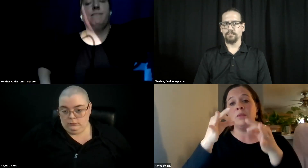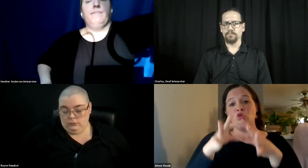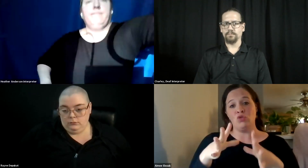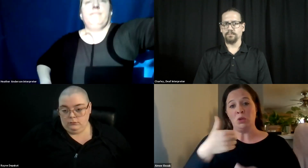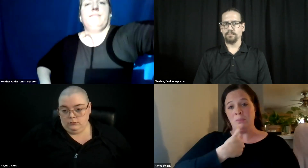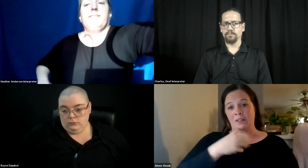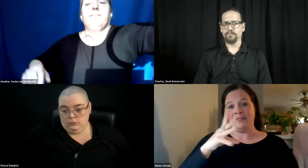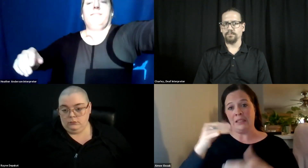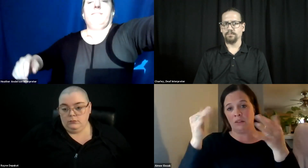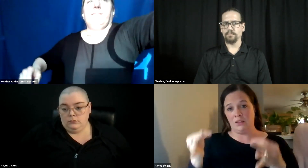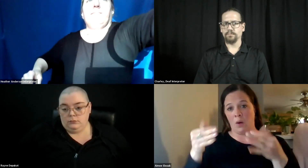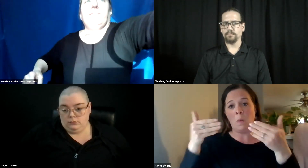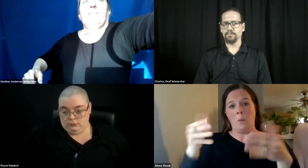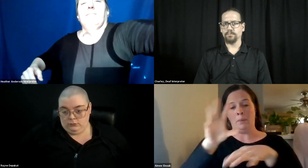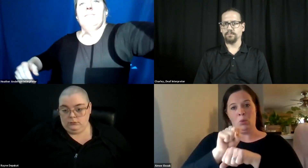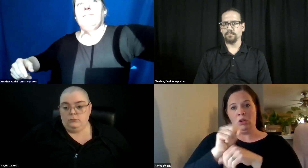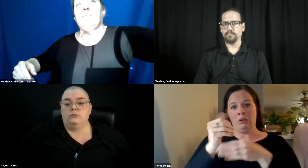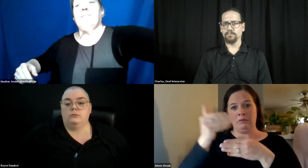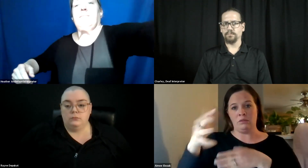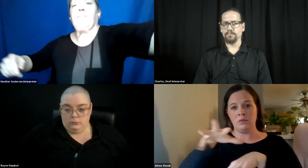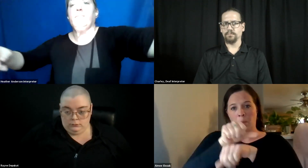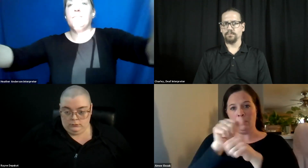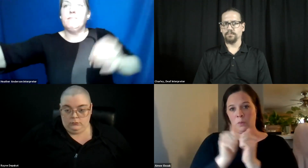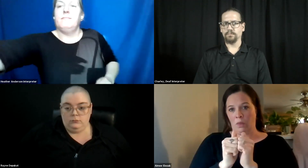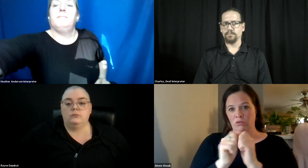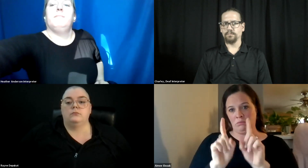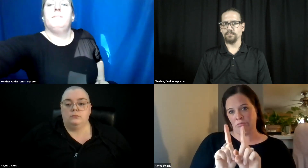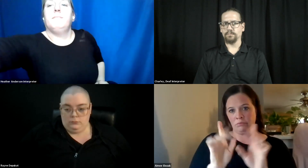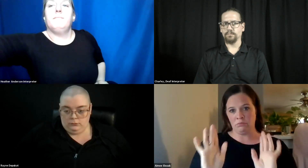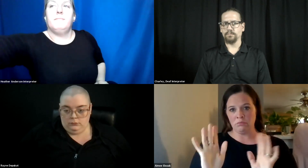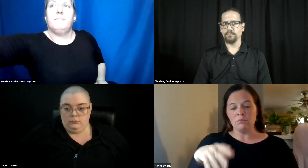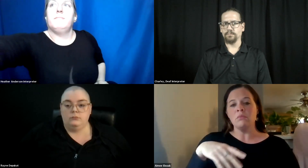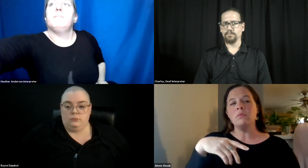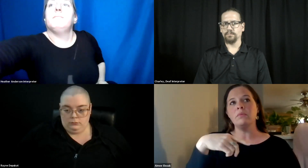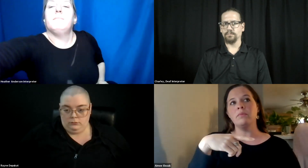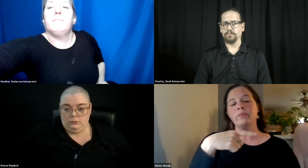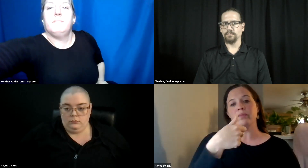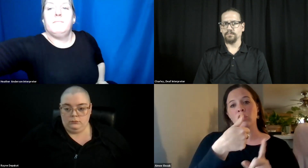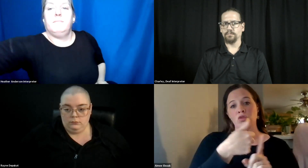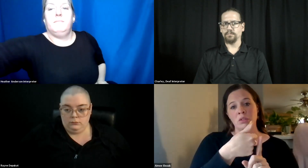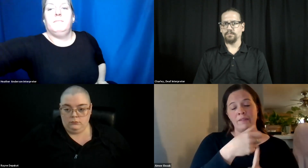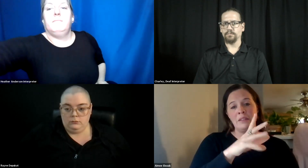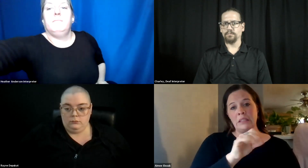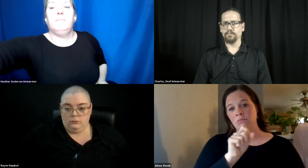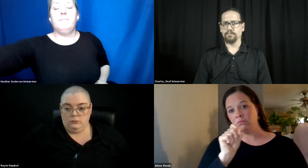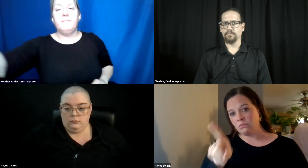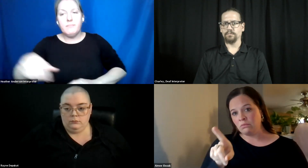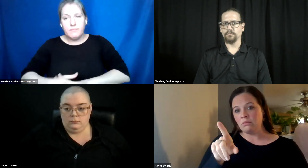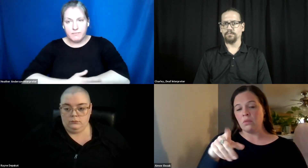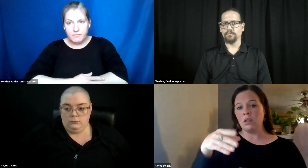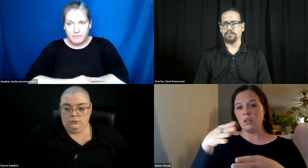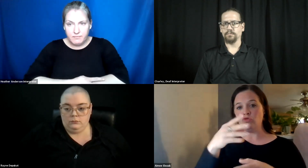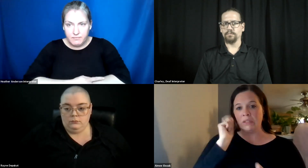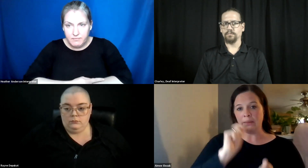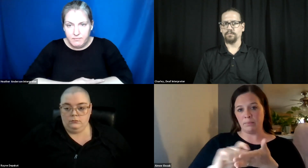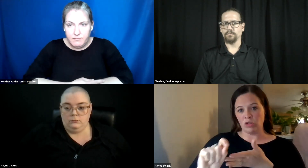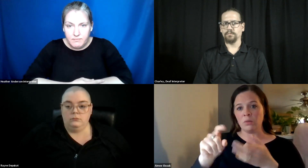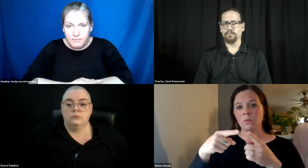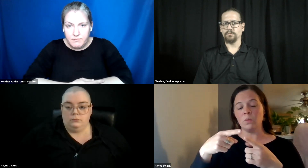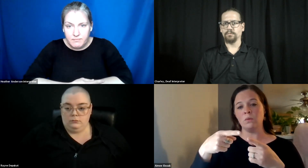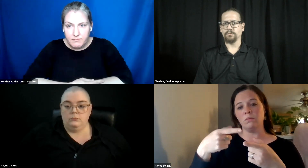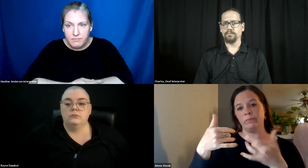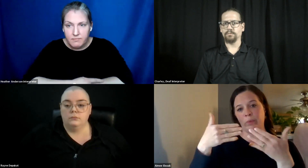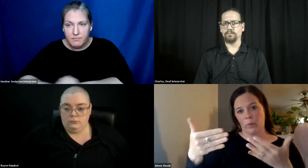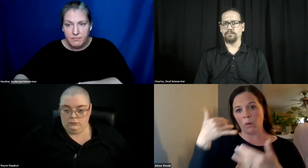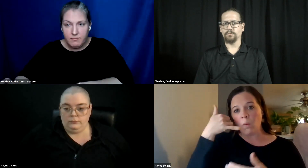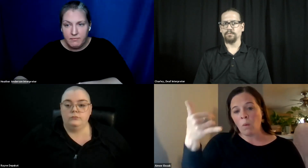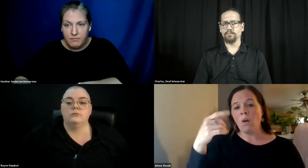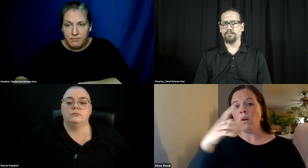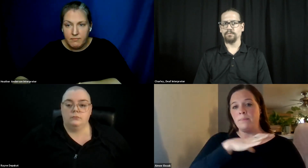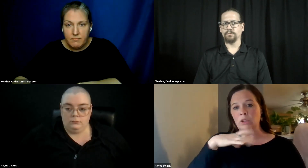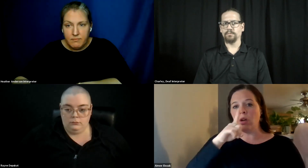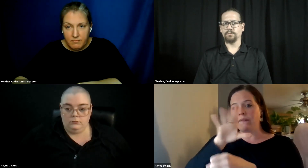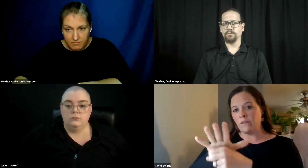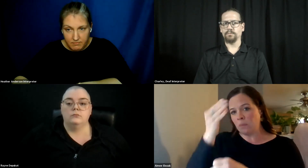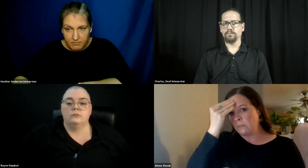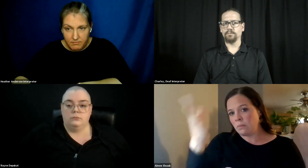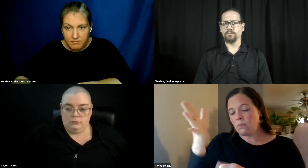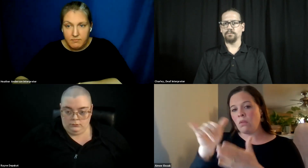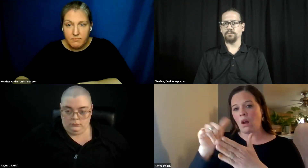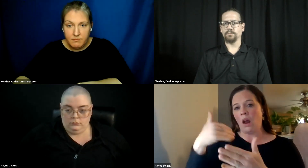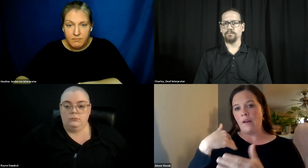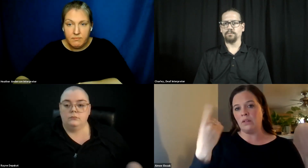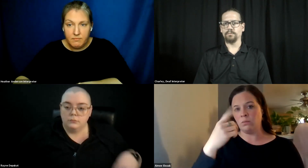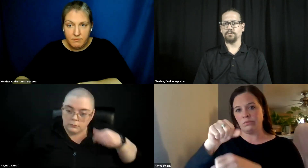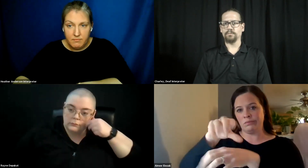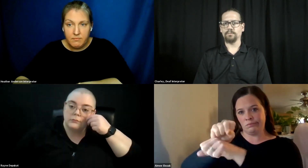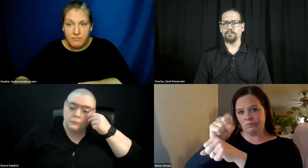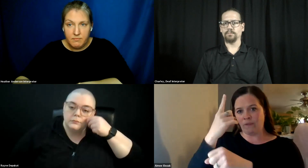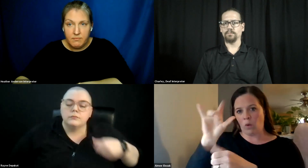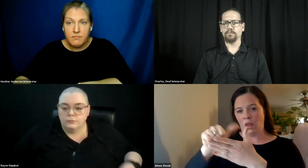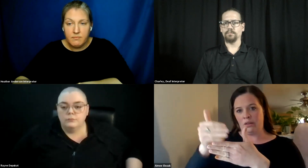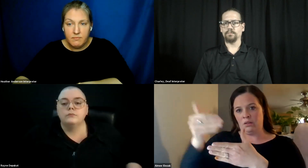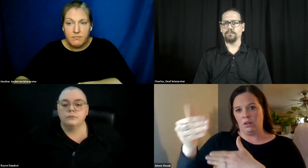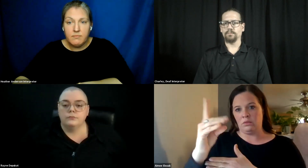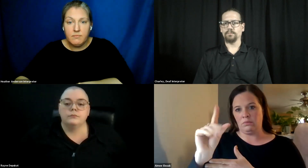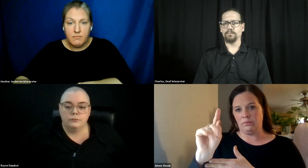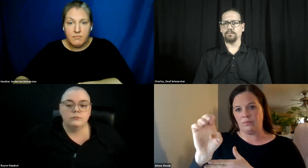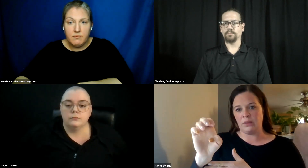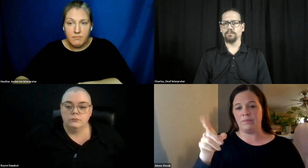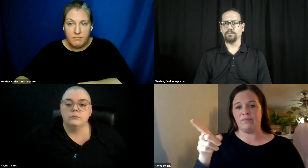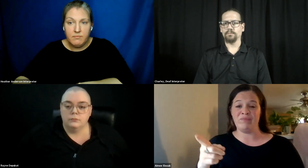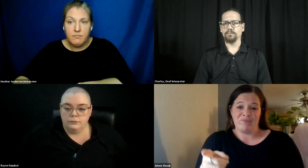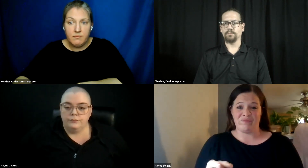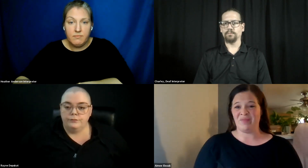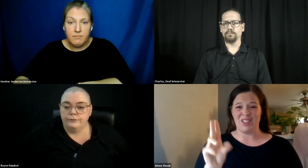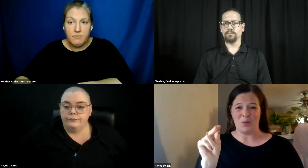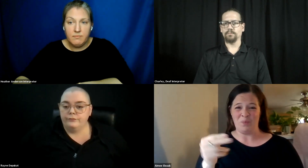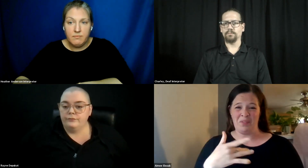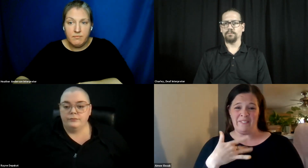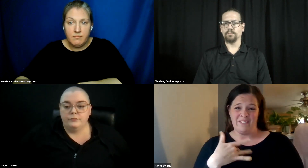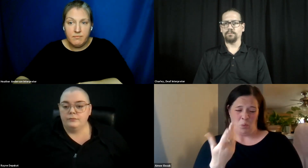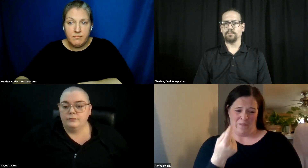I went to a doctor's office, one time, and I had gone ahead of time with an interpreter, and the interpreter had talked to the Secretary about let's go ahead and call the commission and confirm that I have someone for the next day.